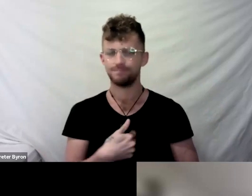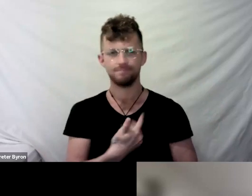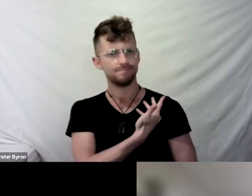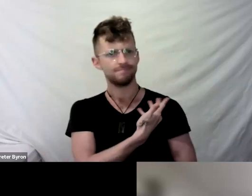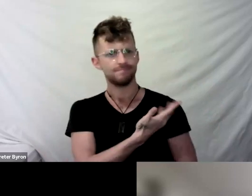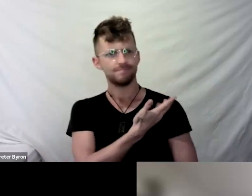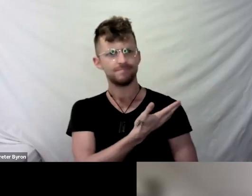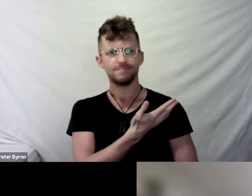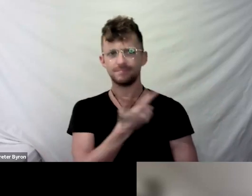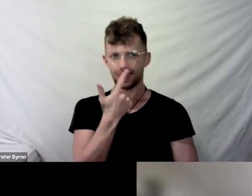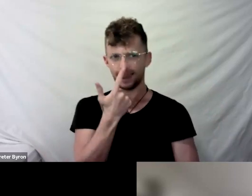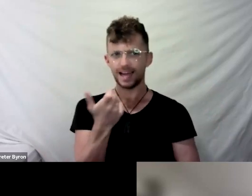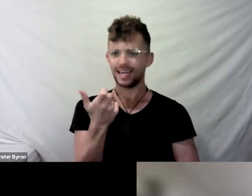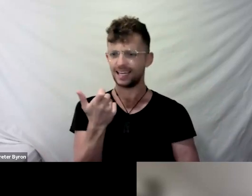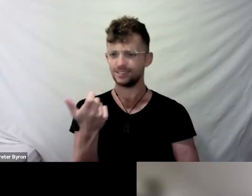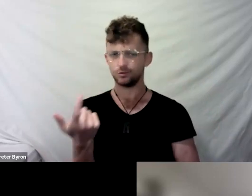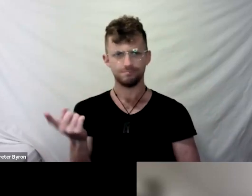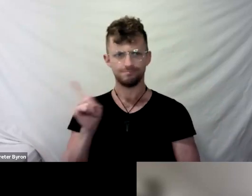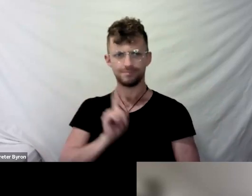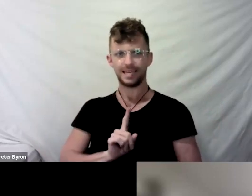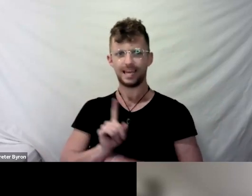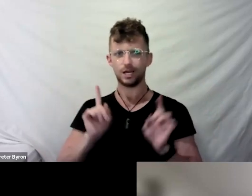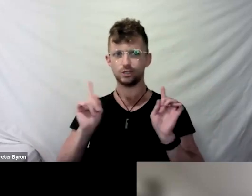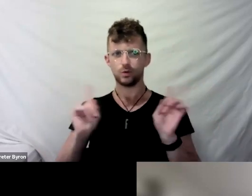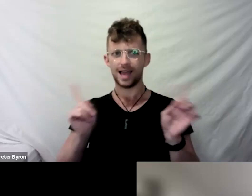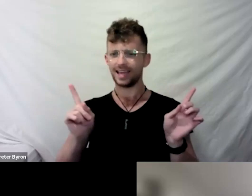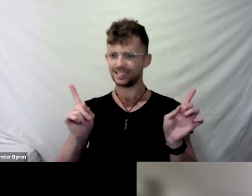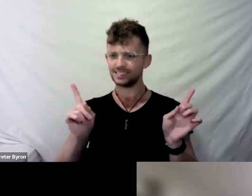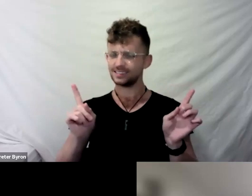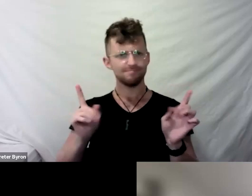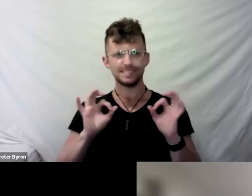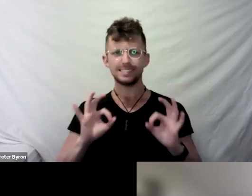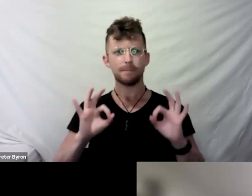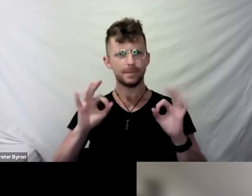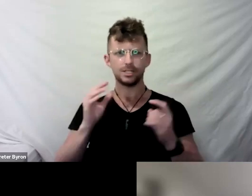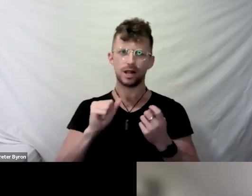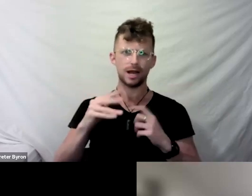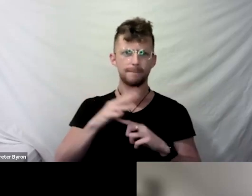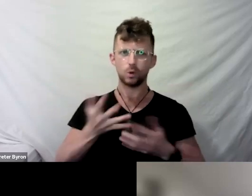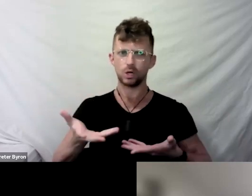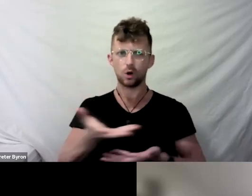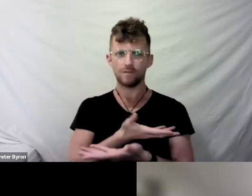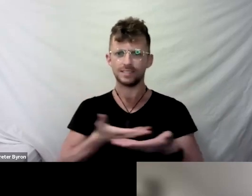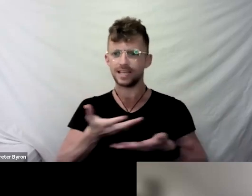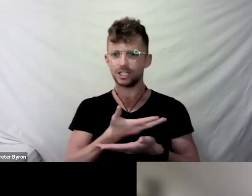today, and I think it’s really important that I mihi to the whānau and disabled people and members of our community